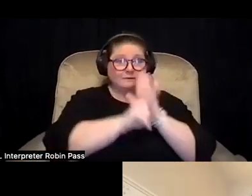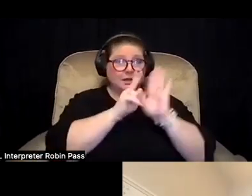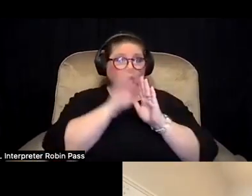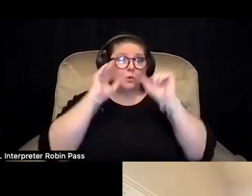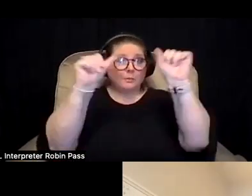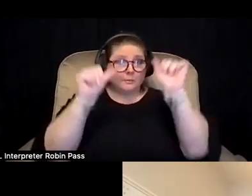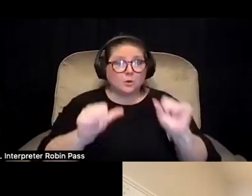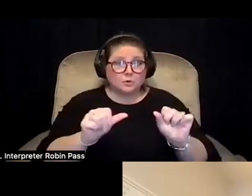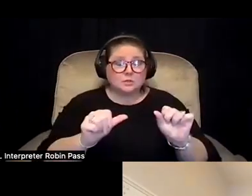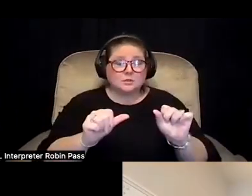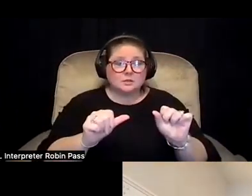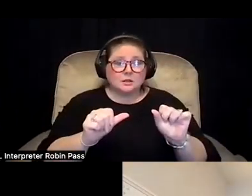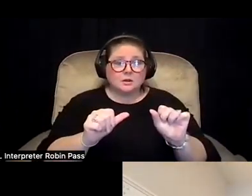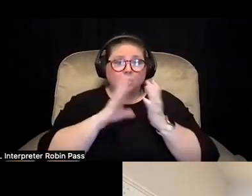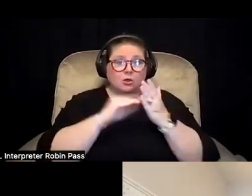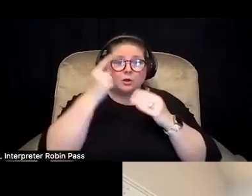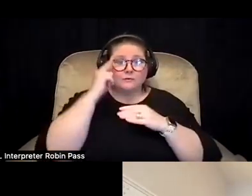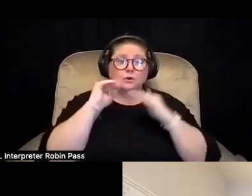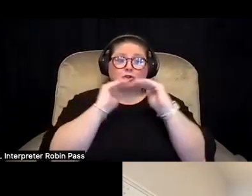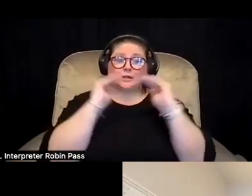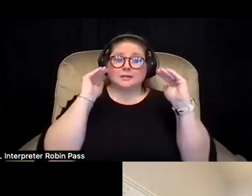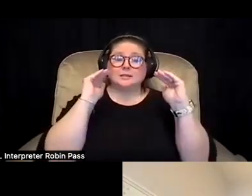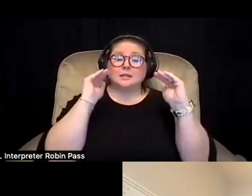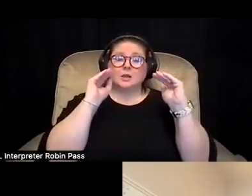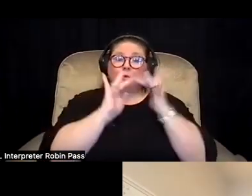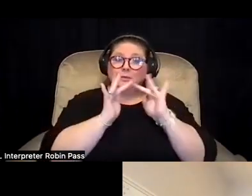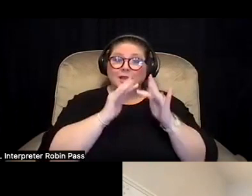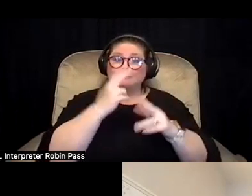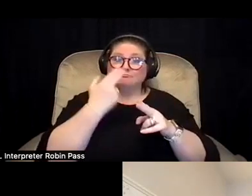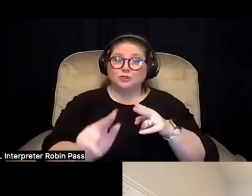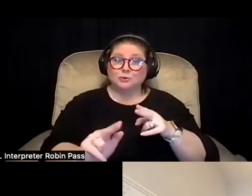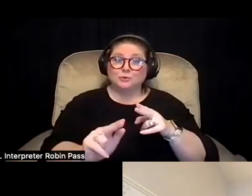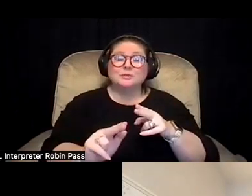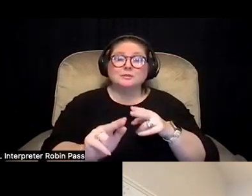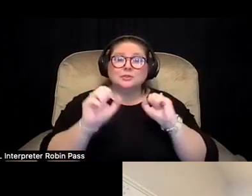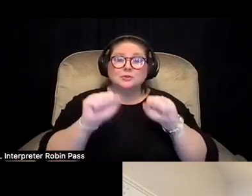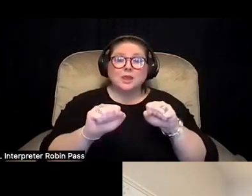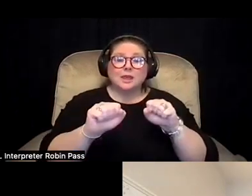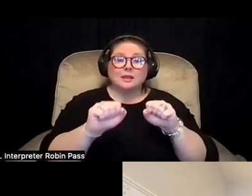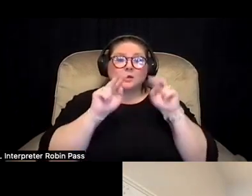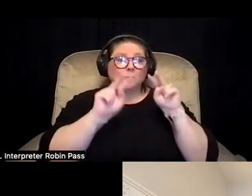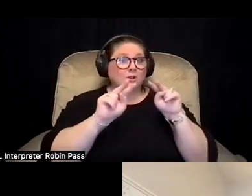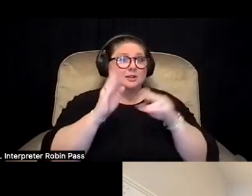on the learning for justice website shortly and you can also watch it and share it from there so